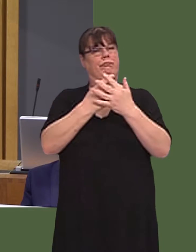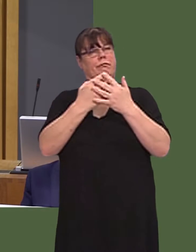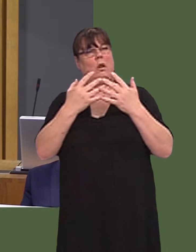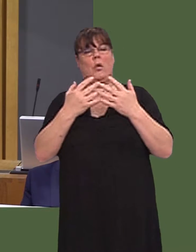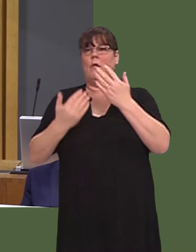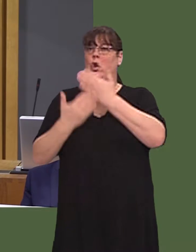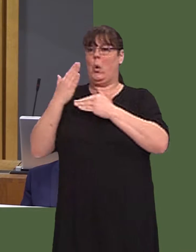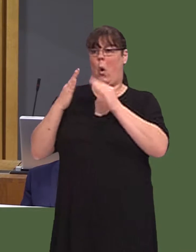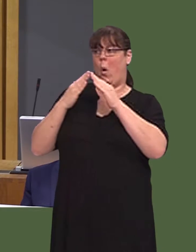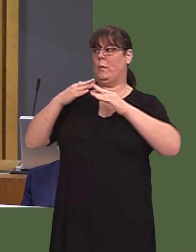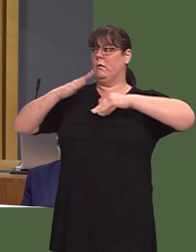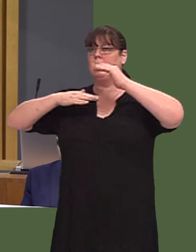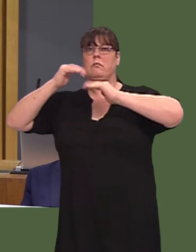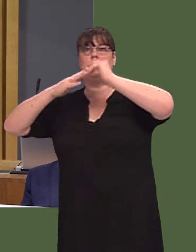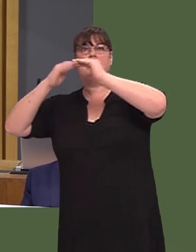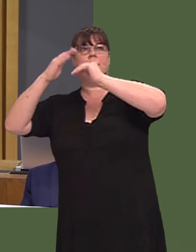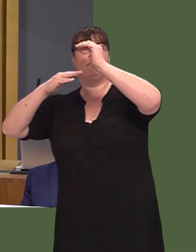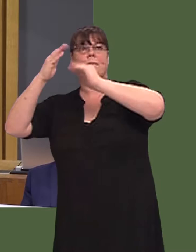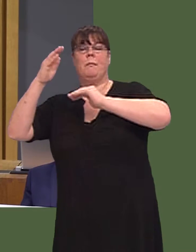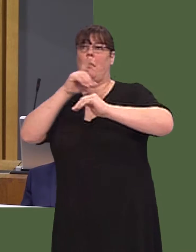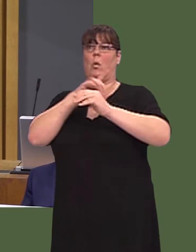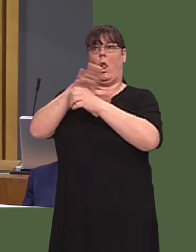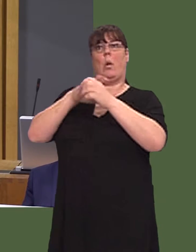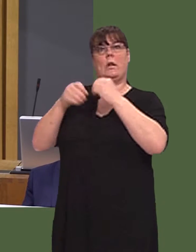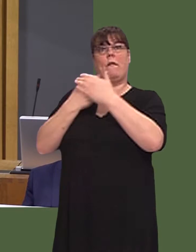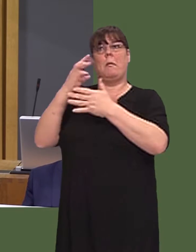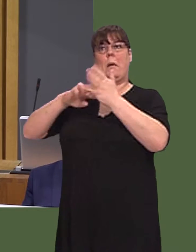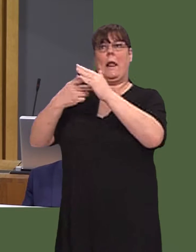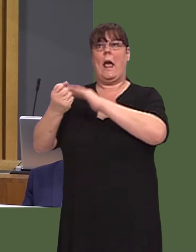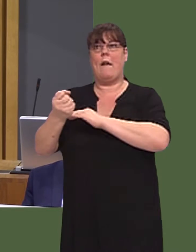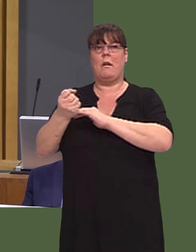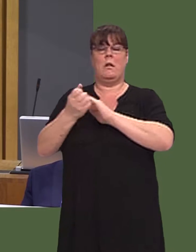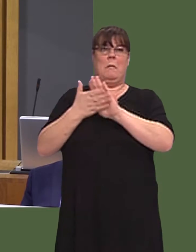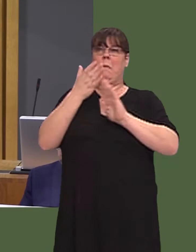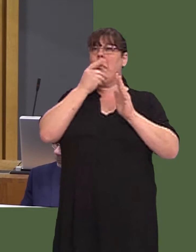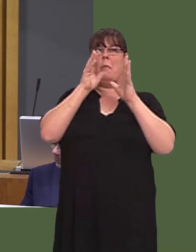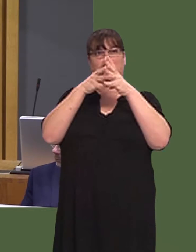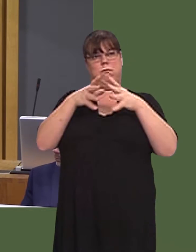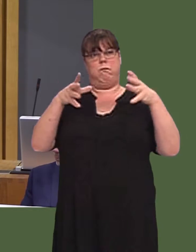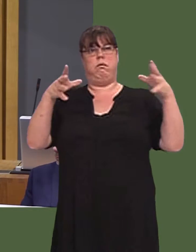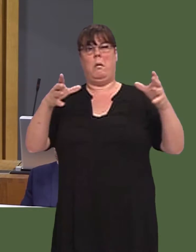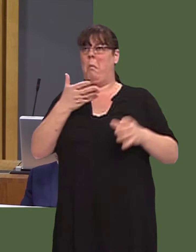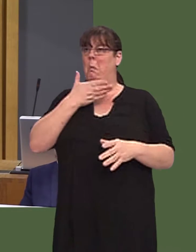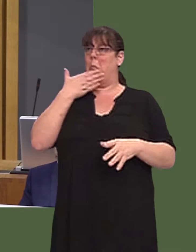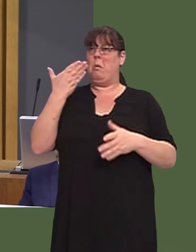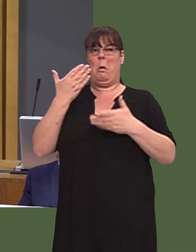now being built as a result of the local development plan. Would you agree with me that such a situation is unsustainable and can you tell us what